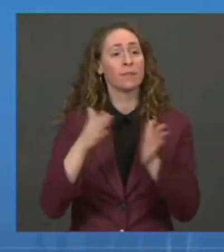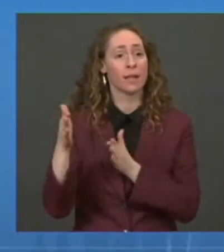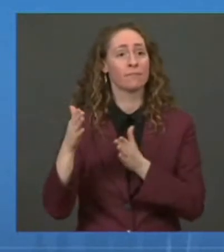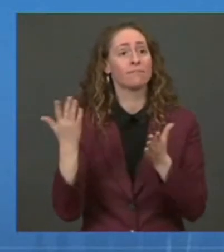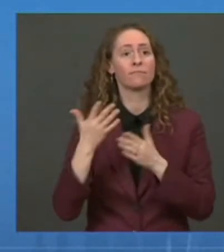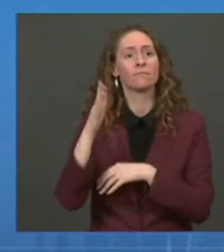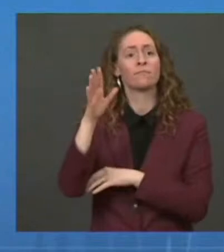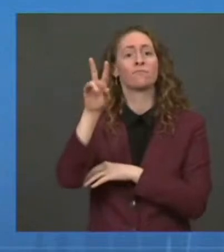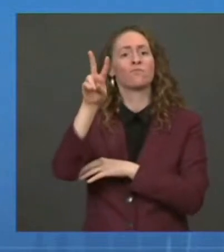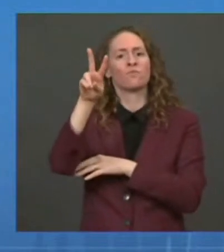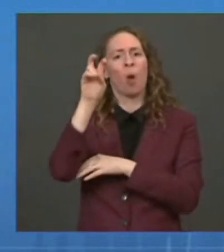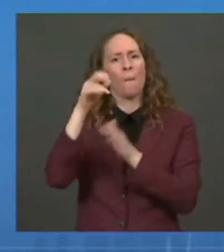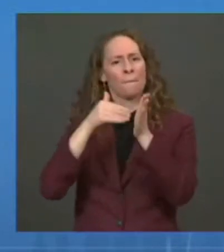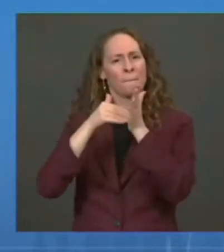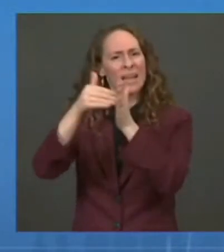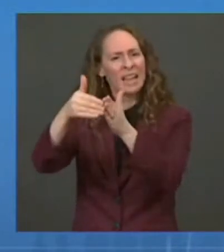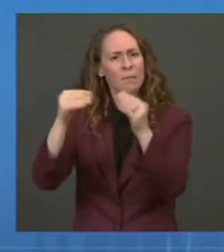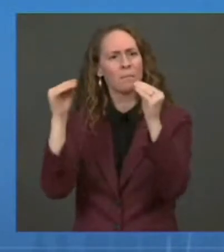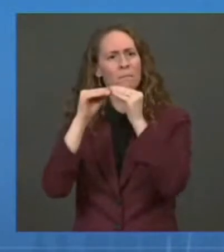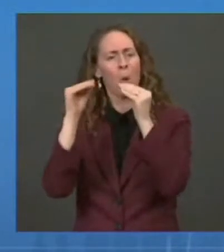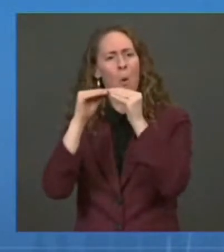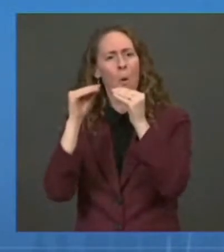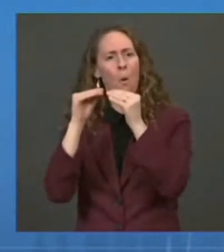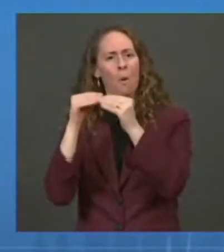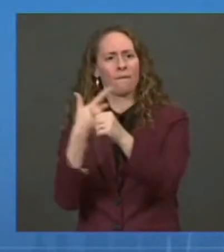AROUND THE GLOBE, 200 MILLION